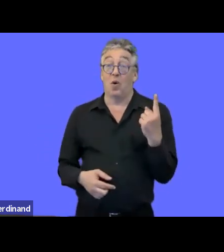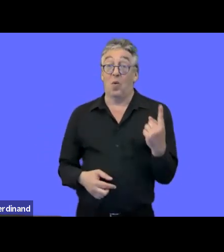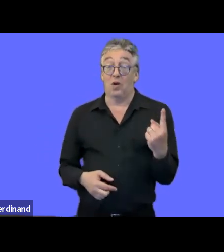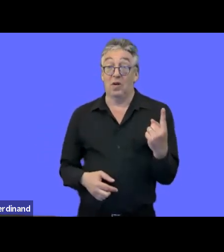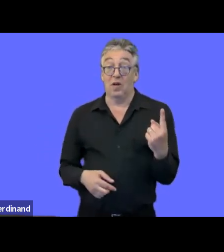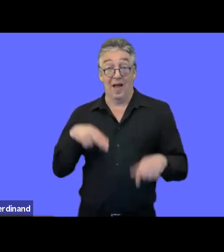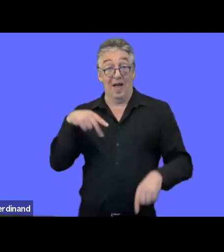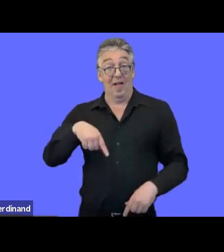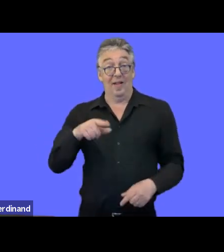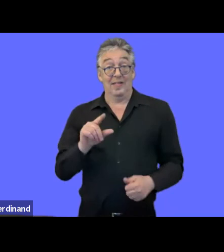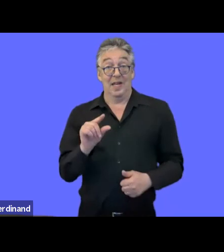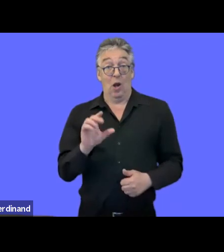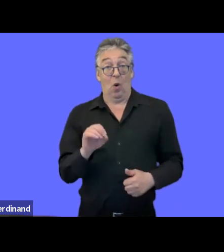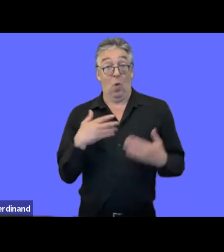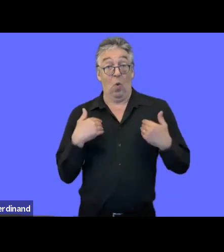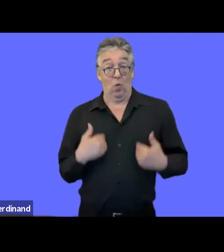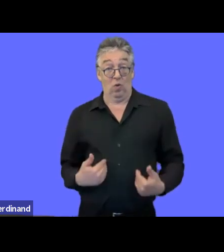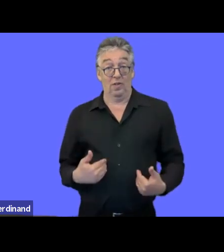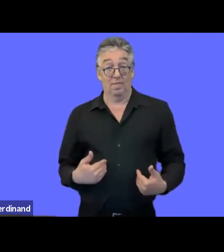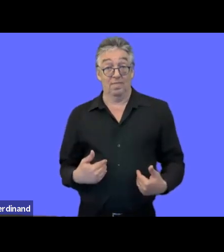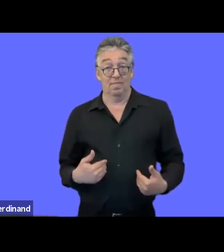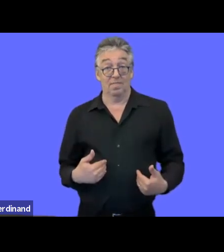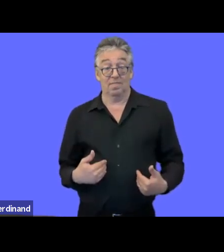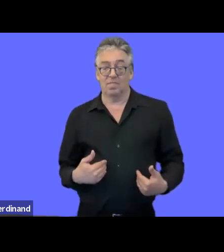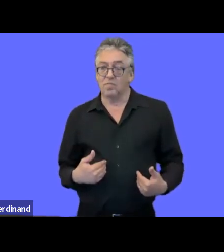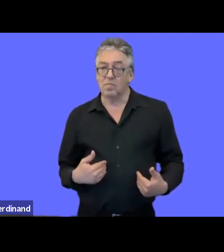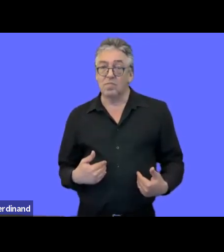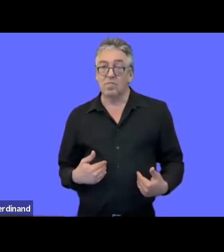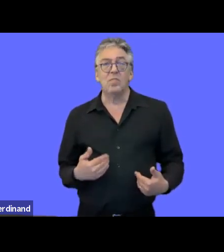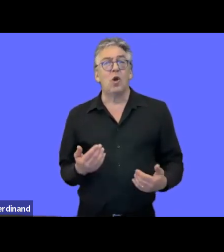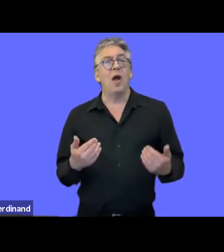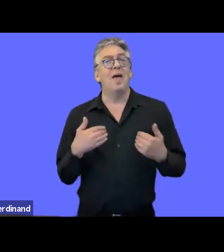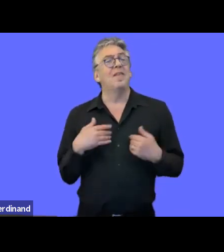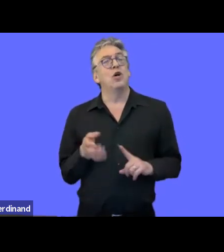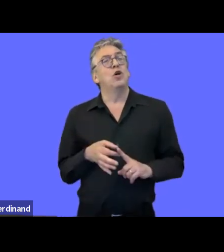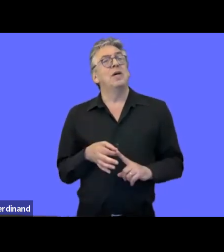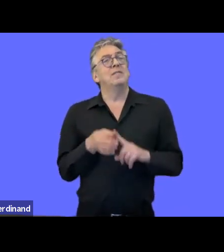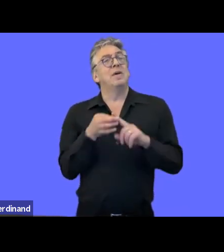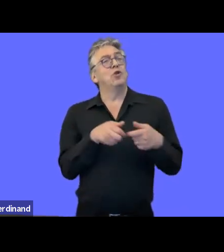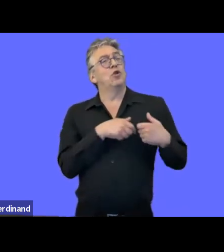that have special plaintiff status can bring a case to the CRPD committee